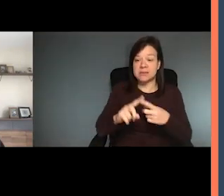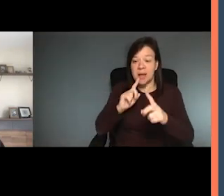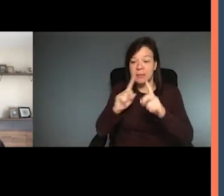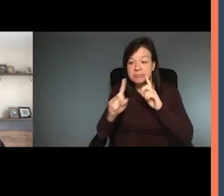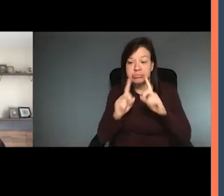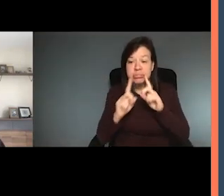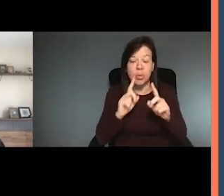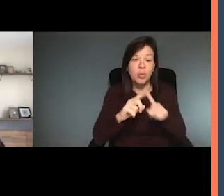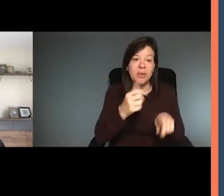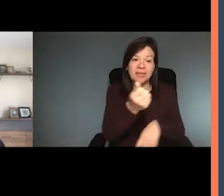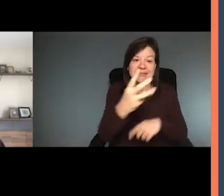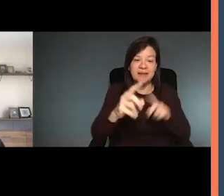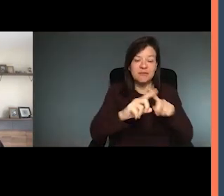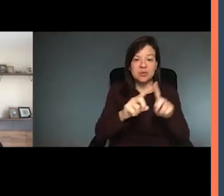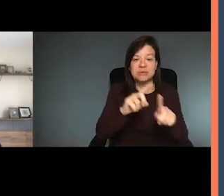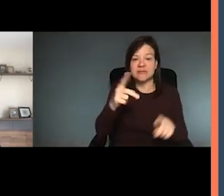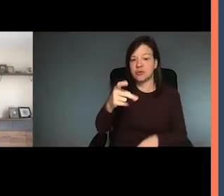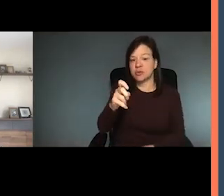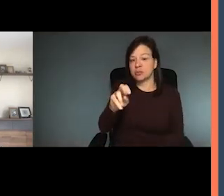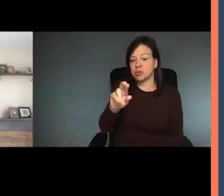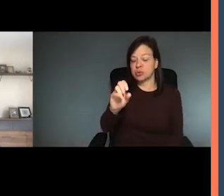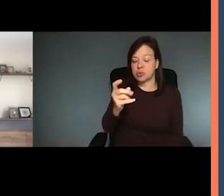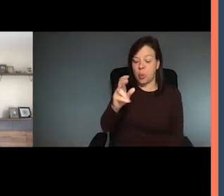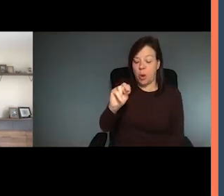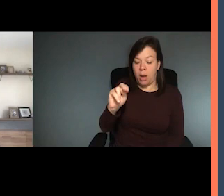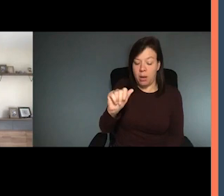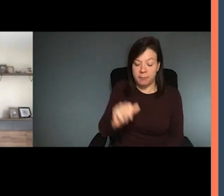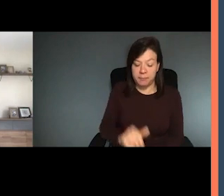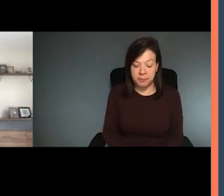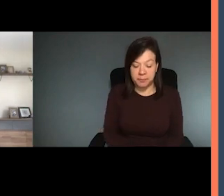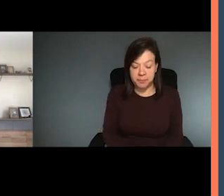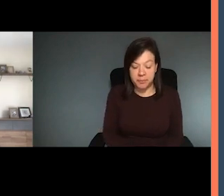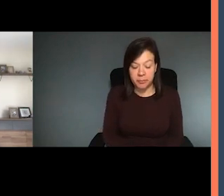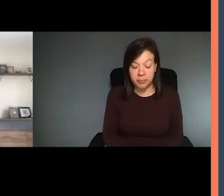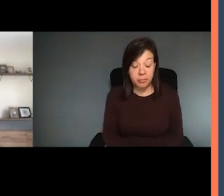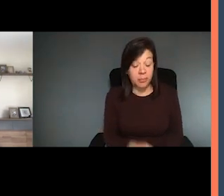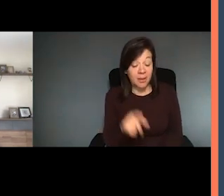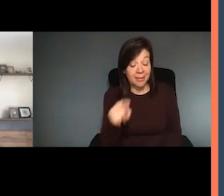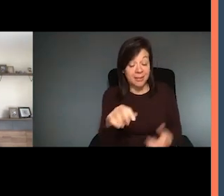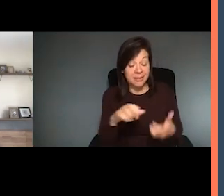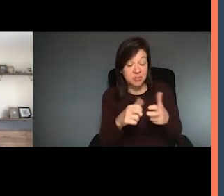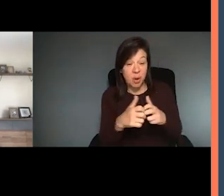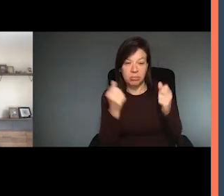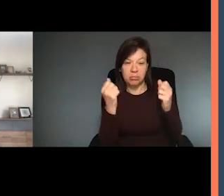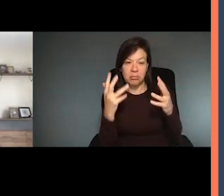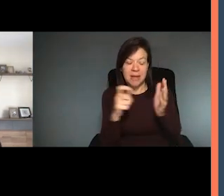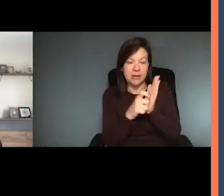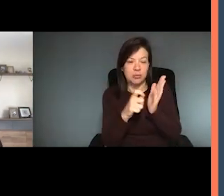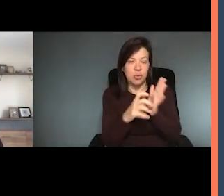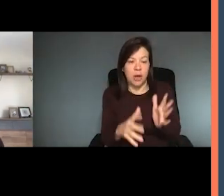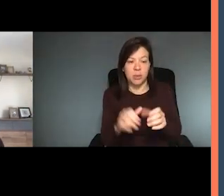AND WITHIN THIS PROBLEM OF A LOT OF WRITERS, WORKING IN A LOT OF DIFFERENT ENVIRONMENTS, ONE MAJOR PROBLEM IS